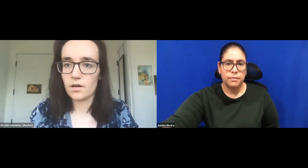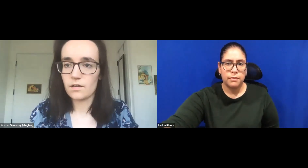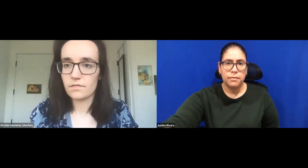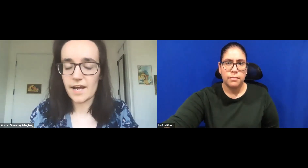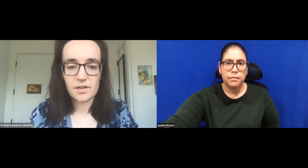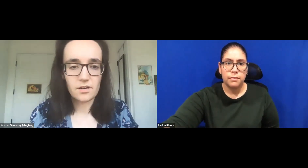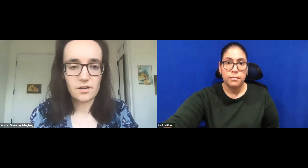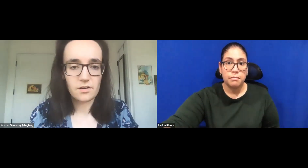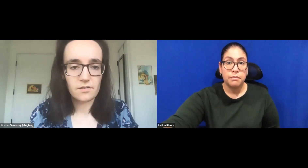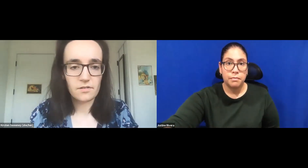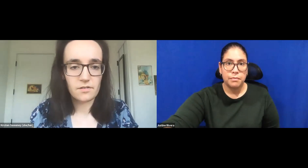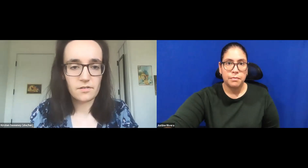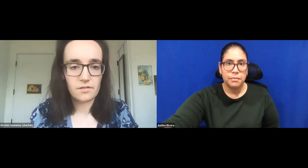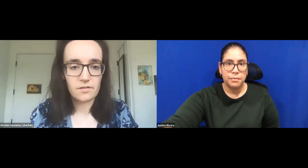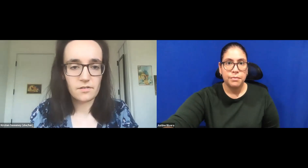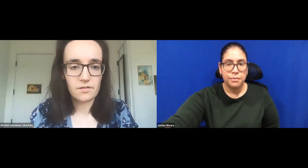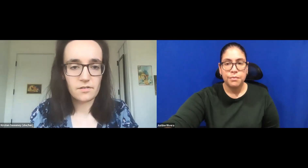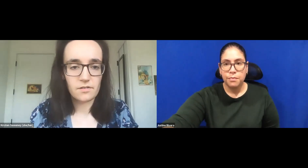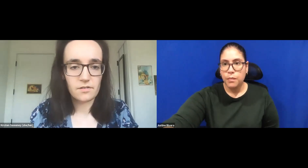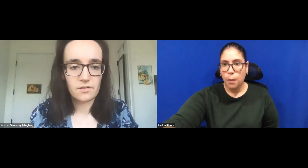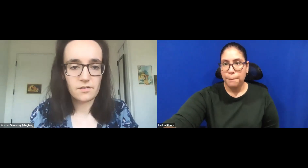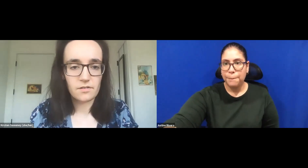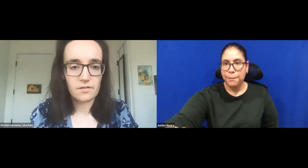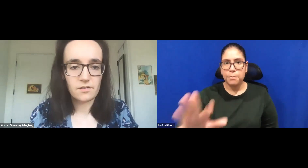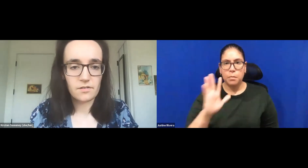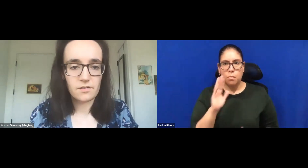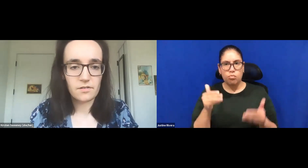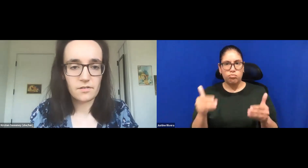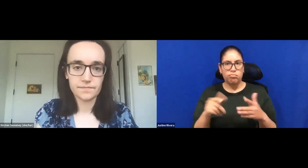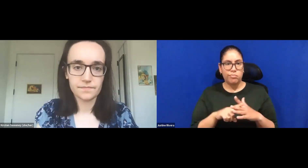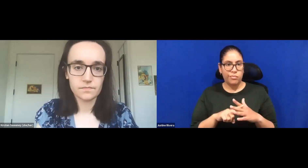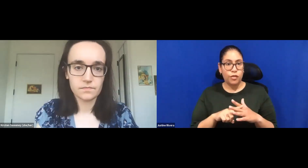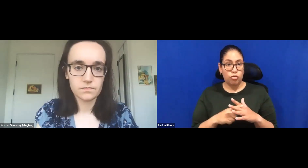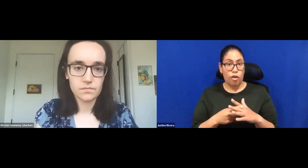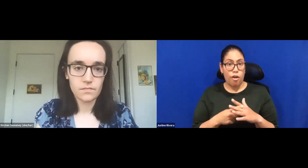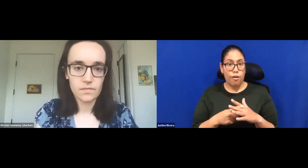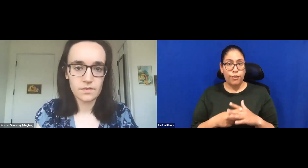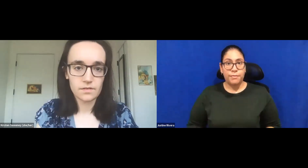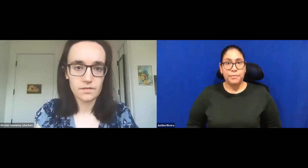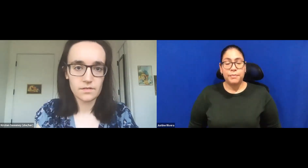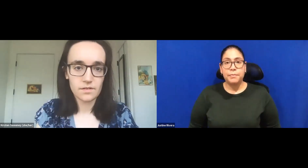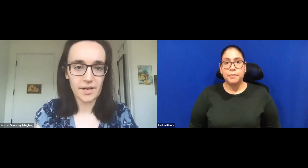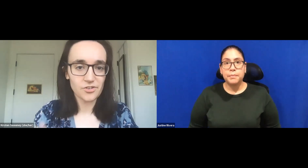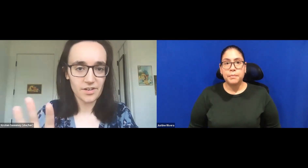All right, I'm going to go ahead and get us started. My internet